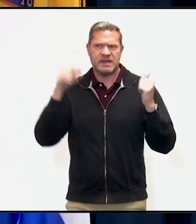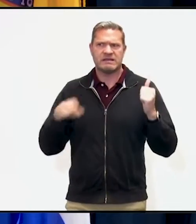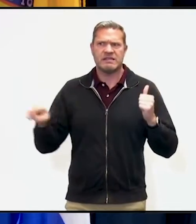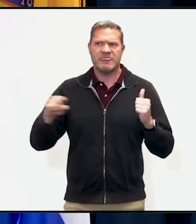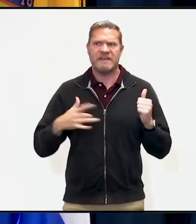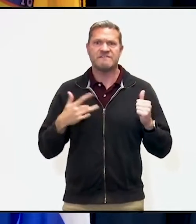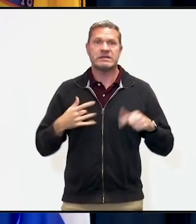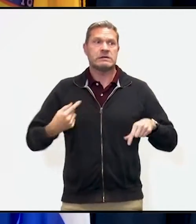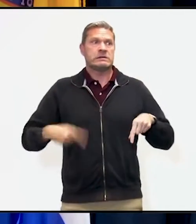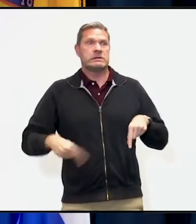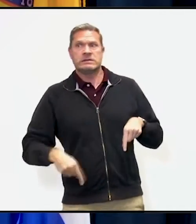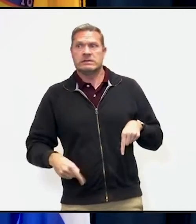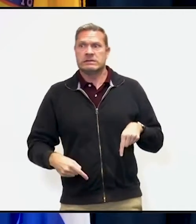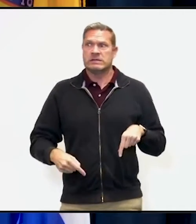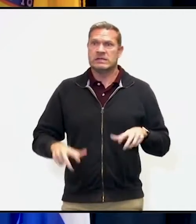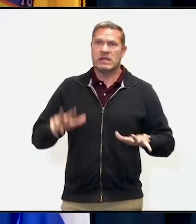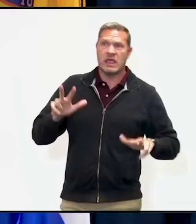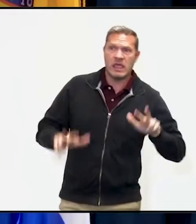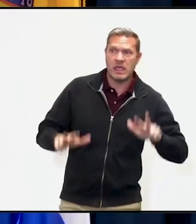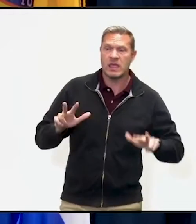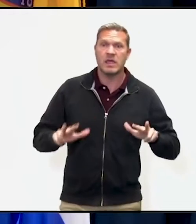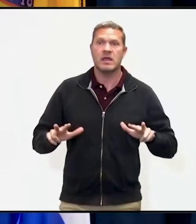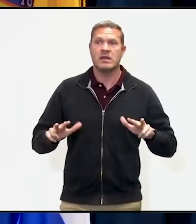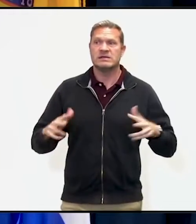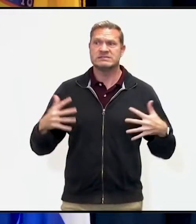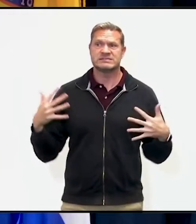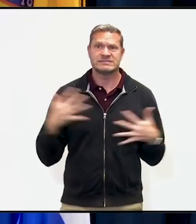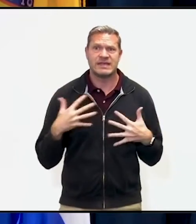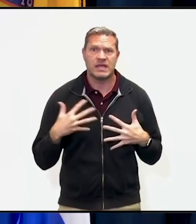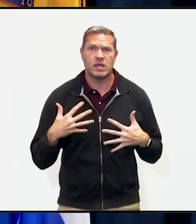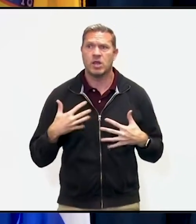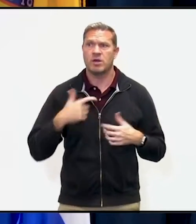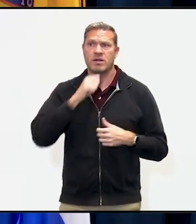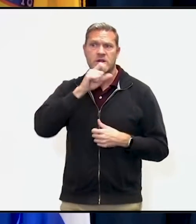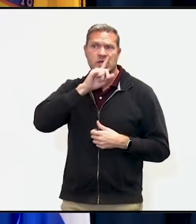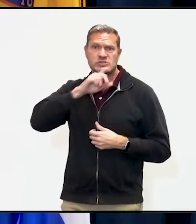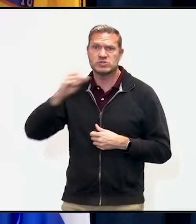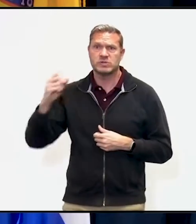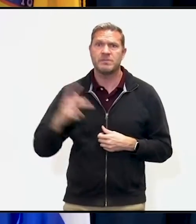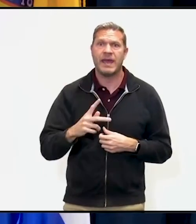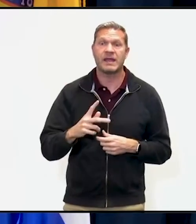more nervous or a little bit more scared to be back, back in school and every single kid